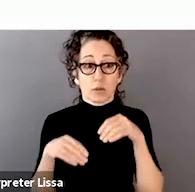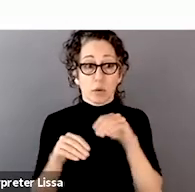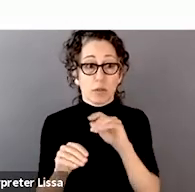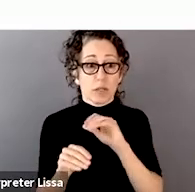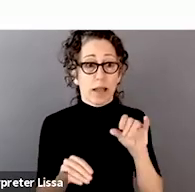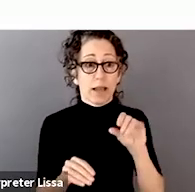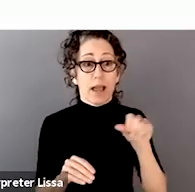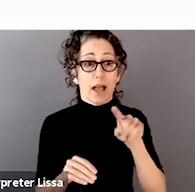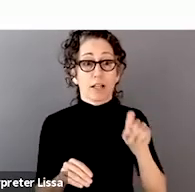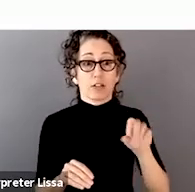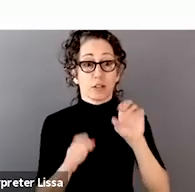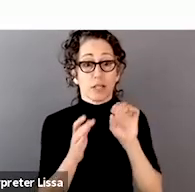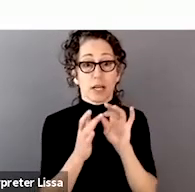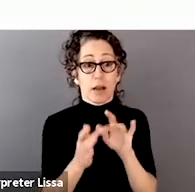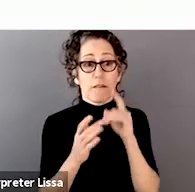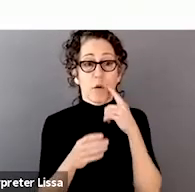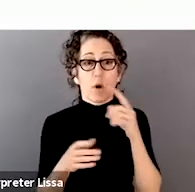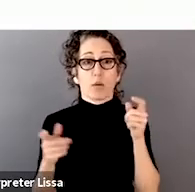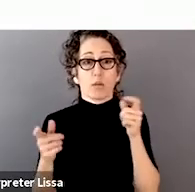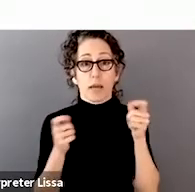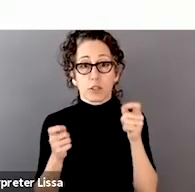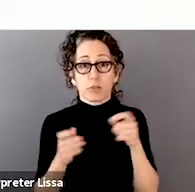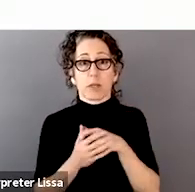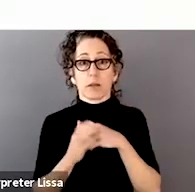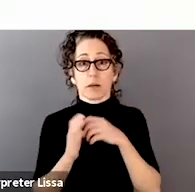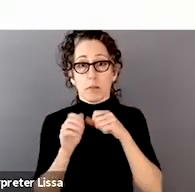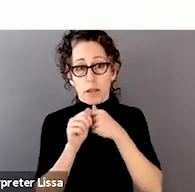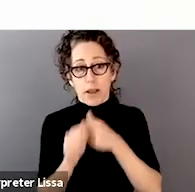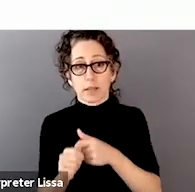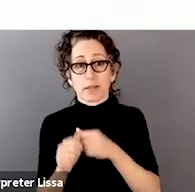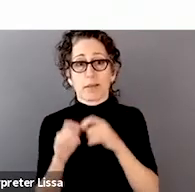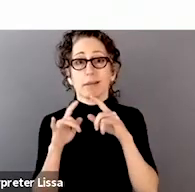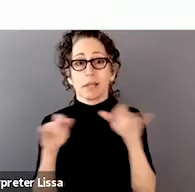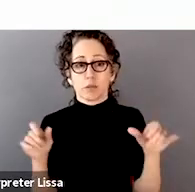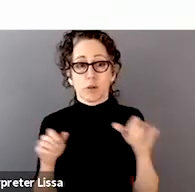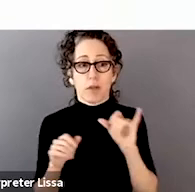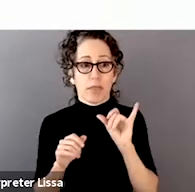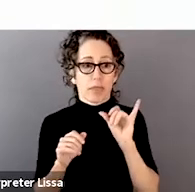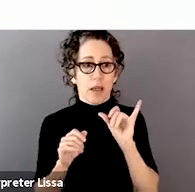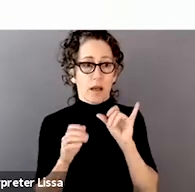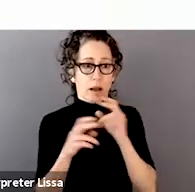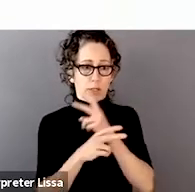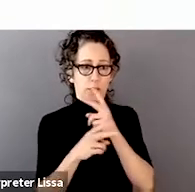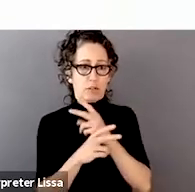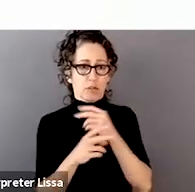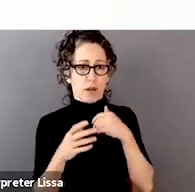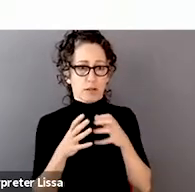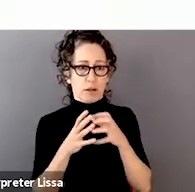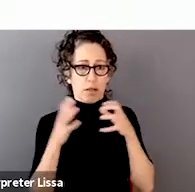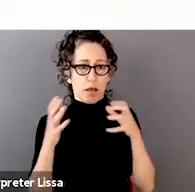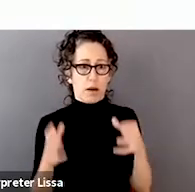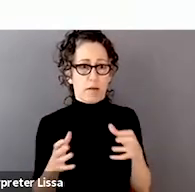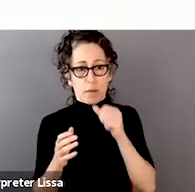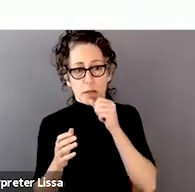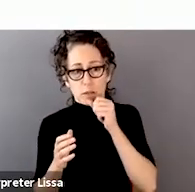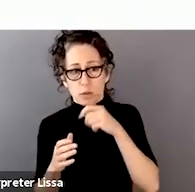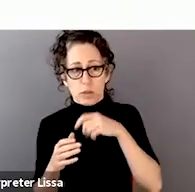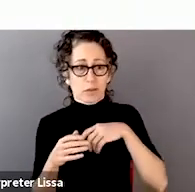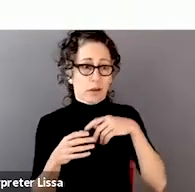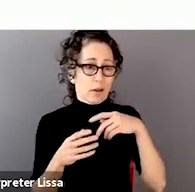for the purpose of management compliance, et cetera. These configurations have a lot of secrets like passwords, hashes, et cetera, which they should